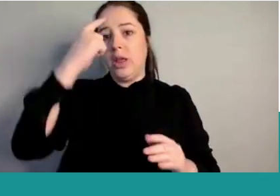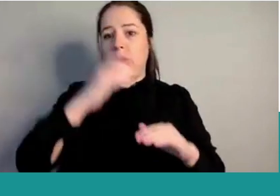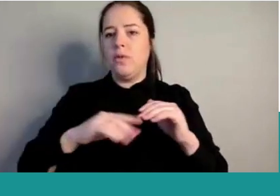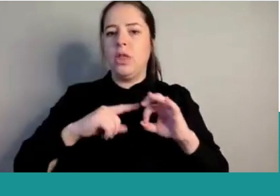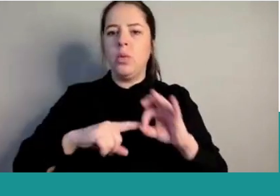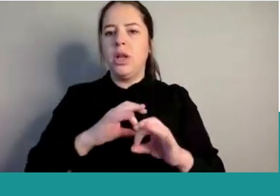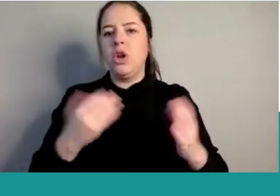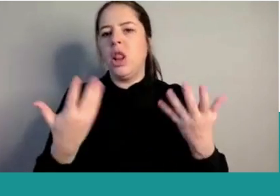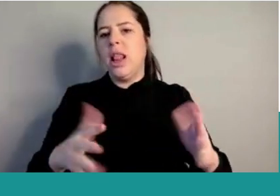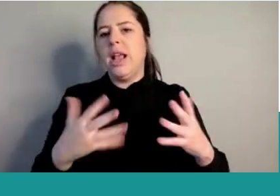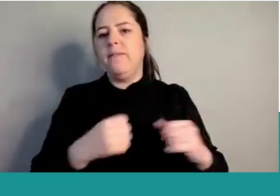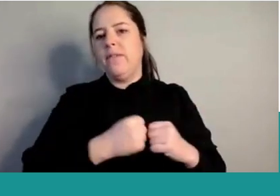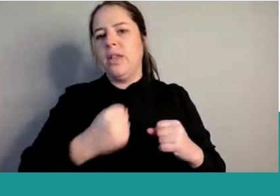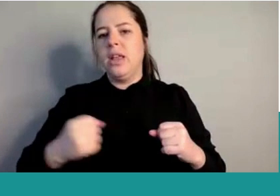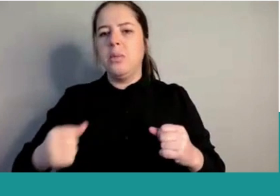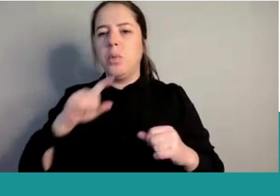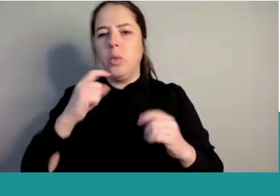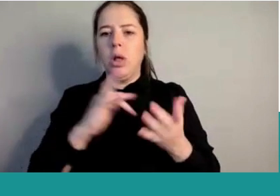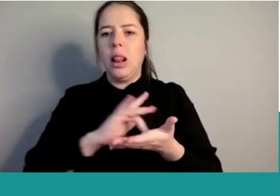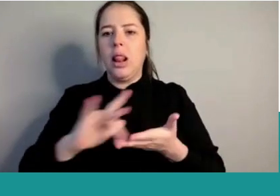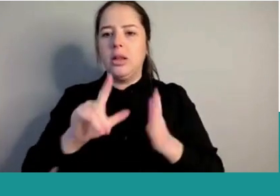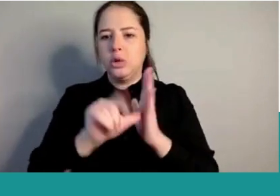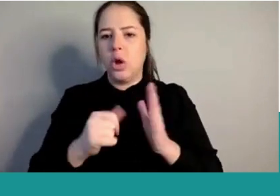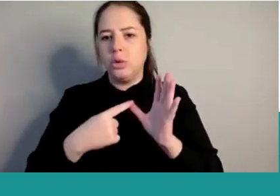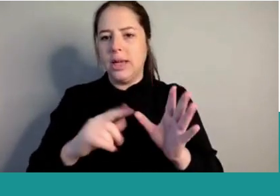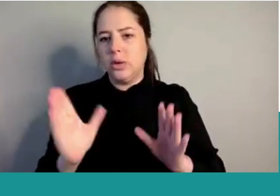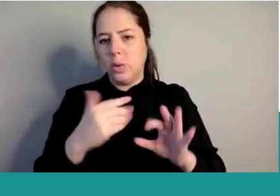because we potentially will run out of time to answer all of the questions submitted.